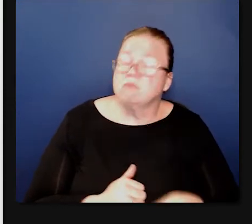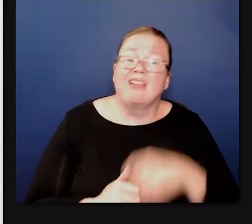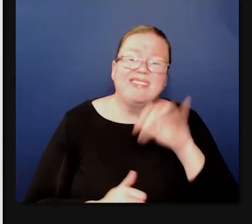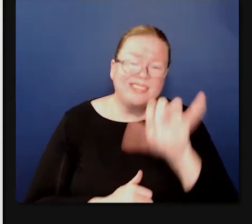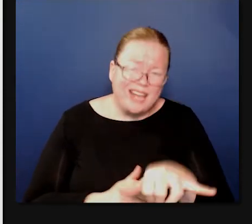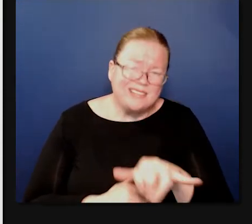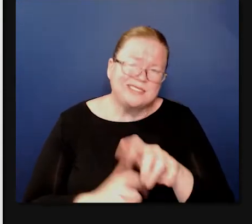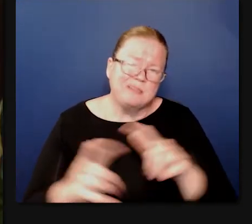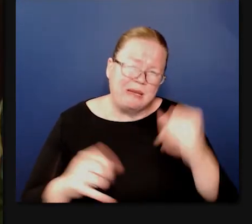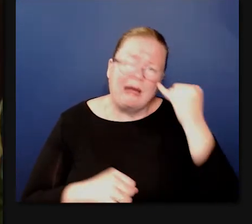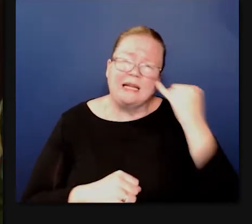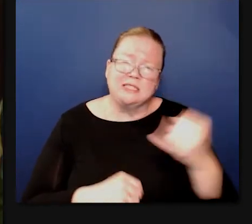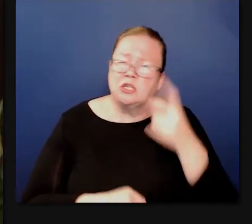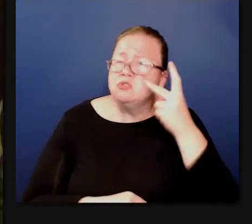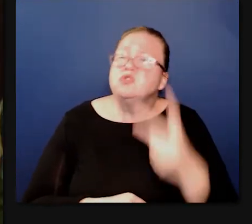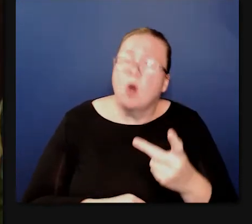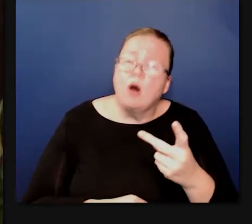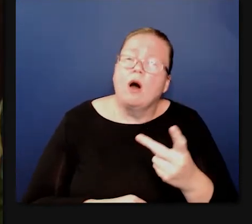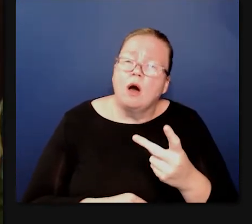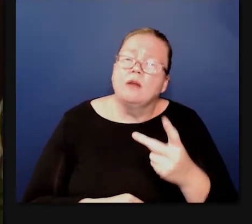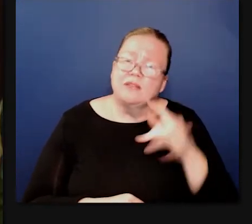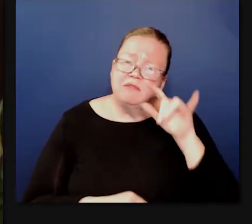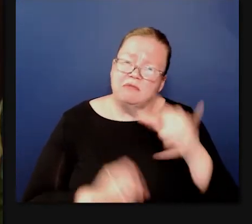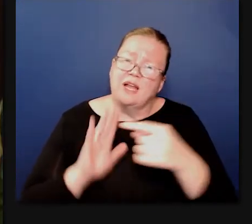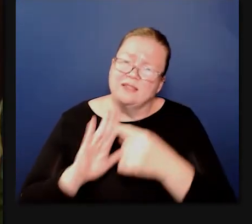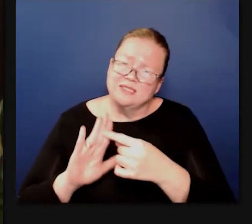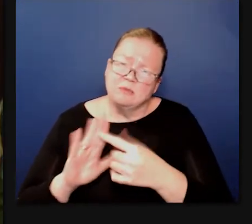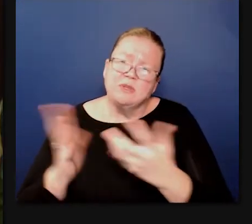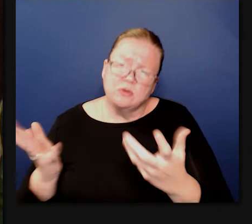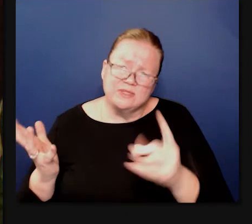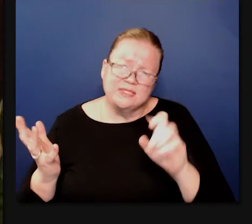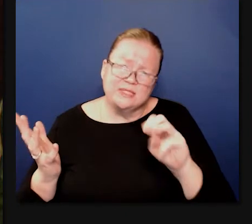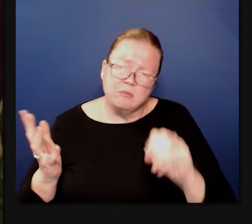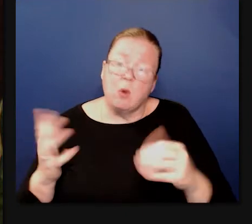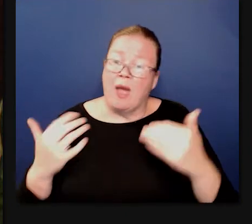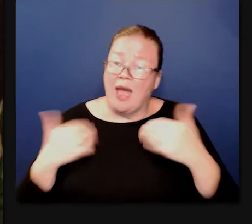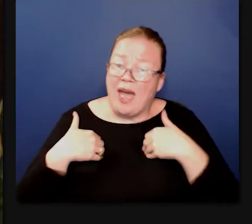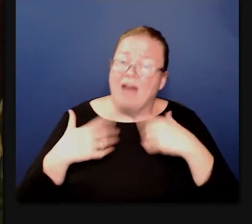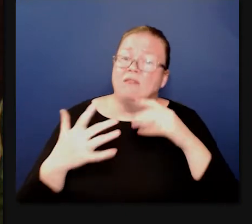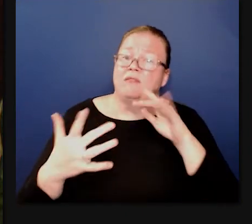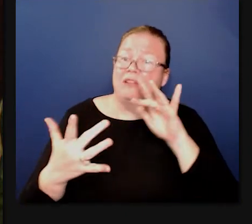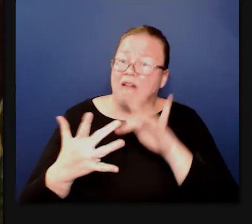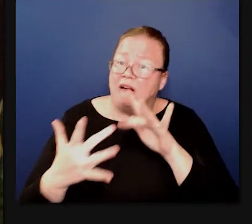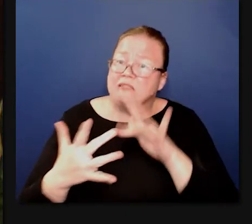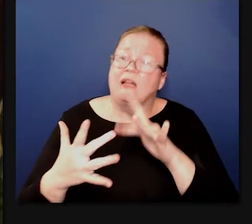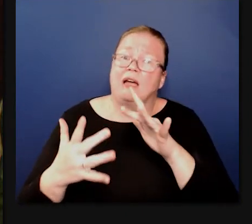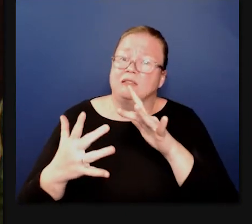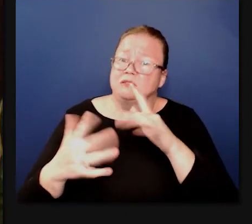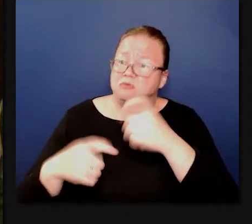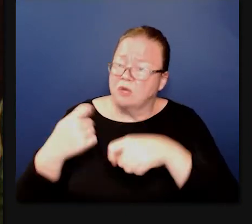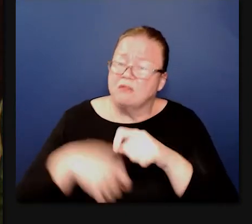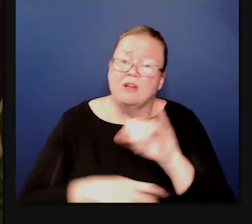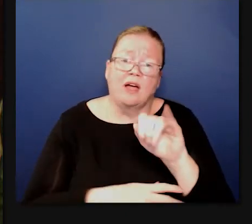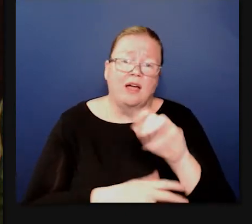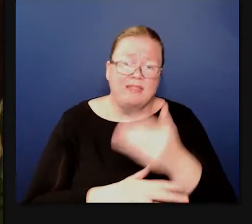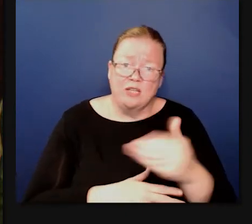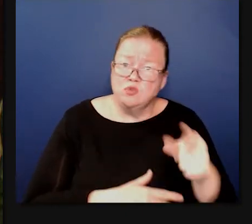And that's kind of the main idea you saw in the Flight Sim demo. We'd have the content creators creating all of those you saw